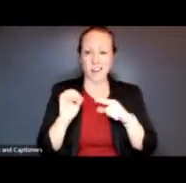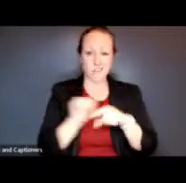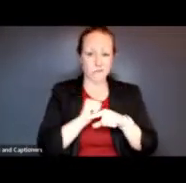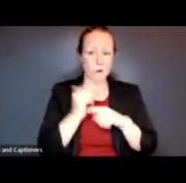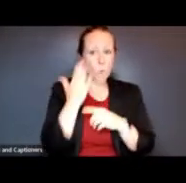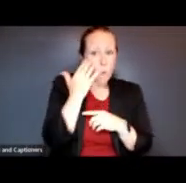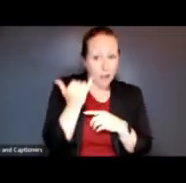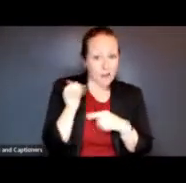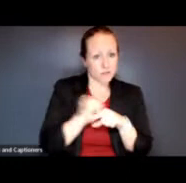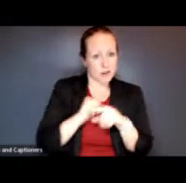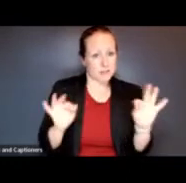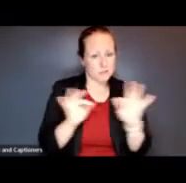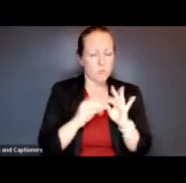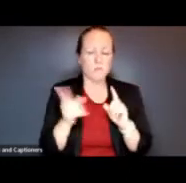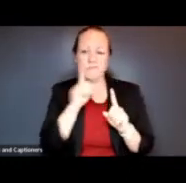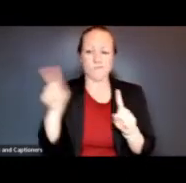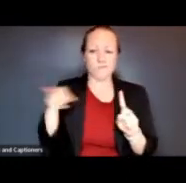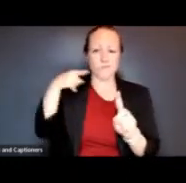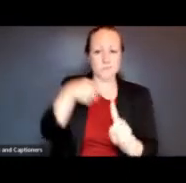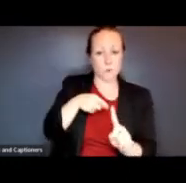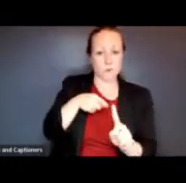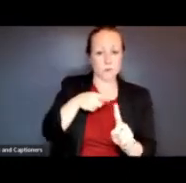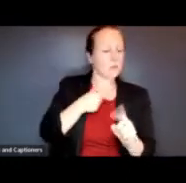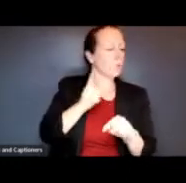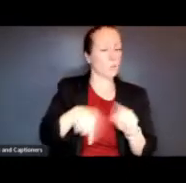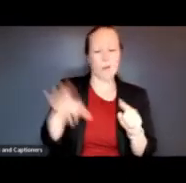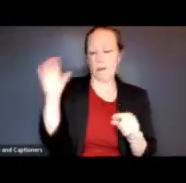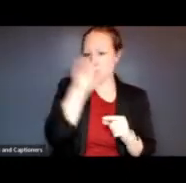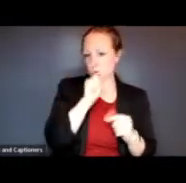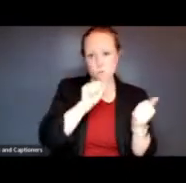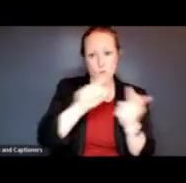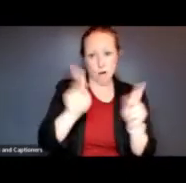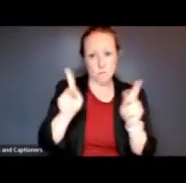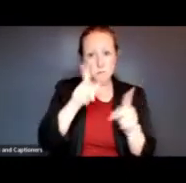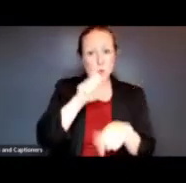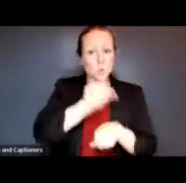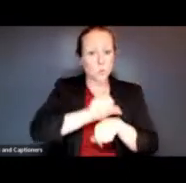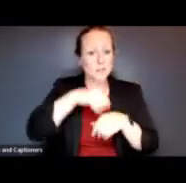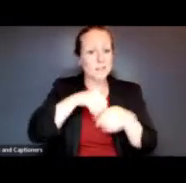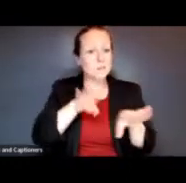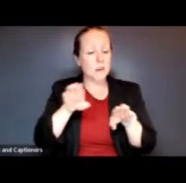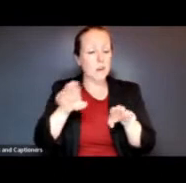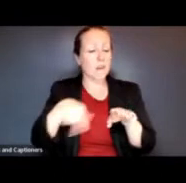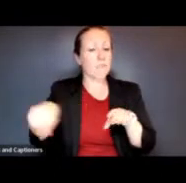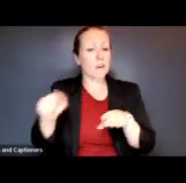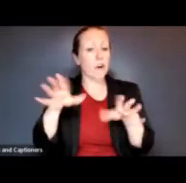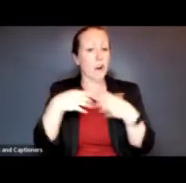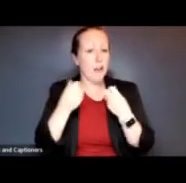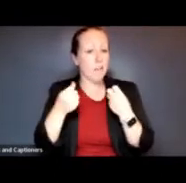can't assume that everyone in the behavioral health system is knowledgeable or has expertise about brain injury just because